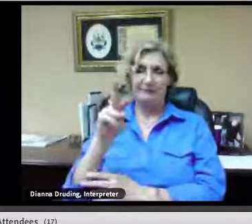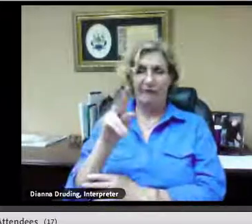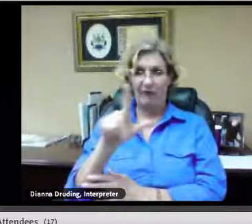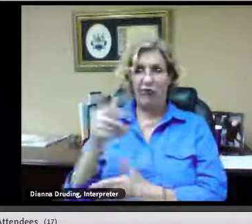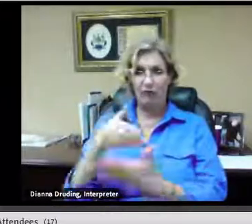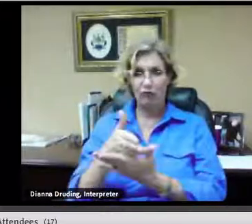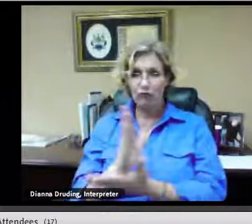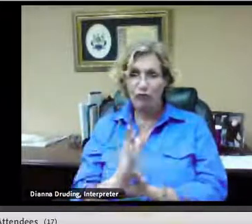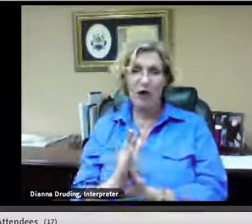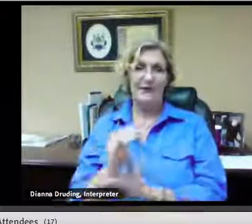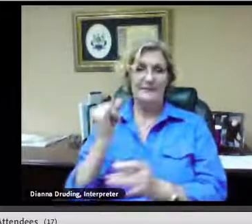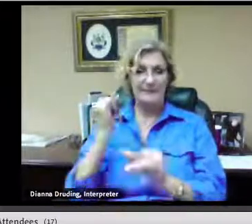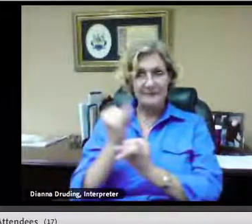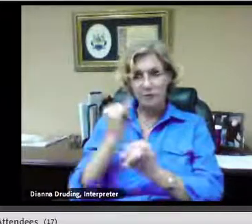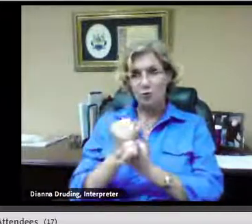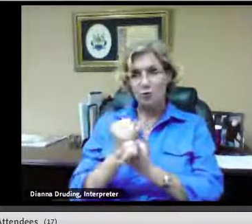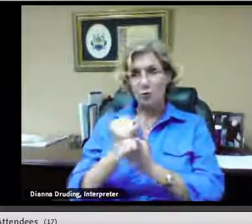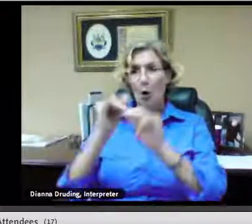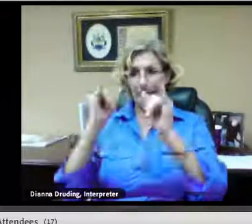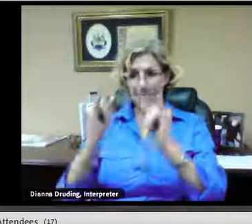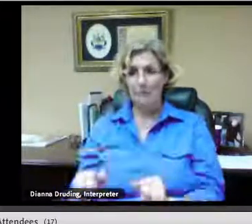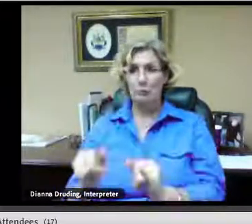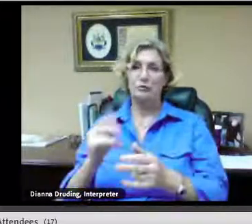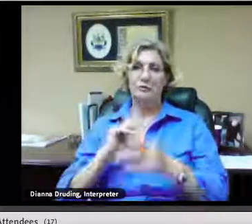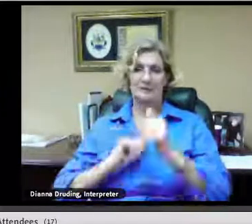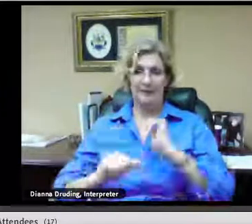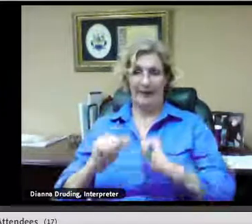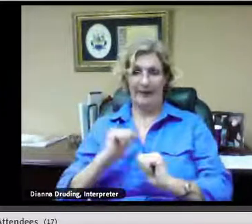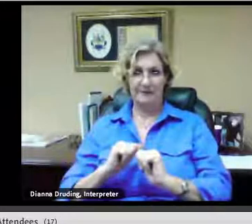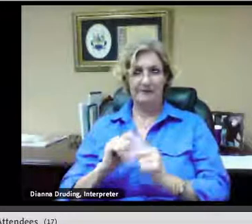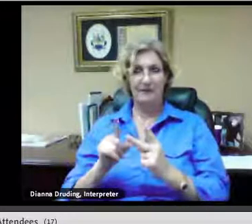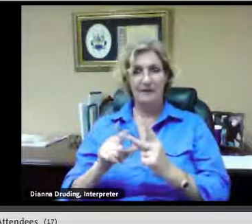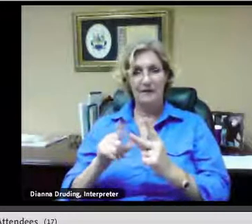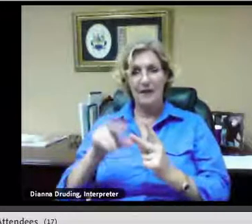Reagan administration did lots of chops and cut benefits.